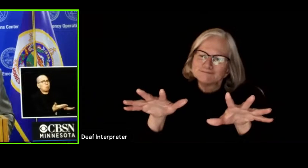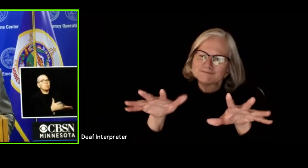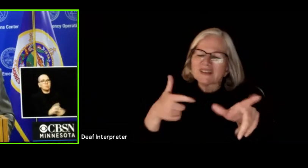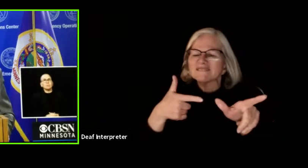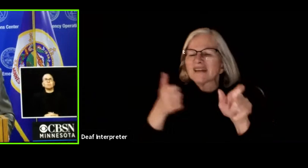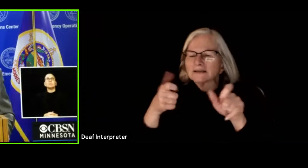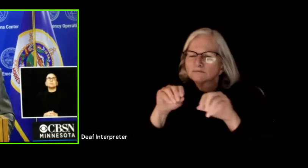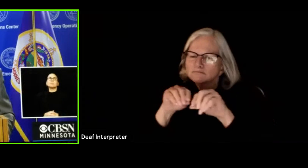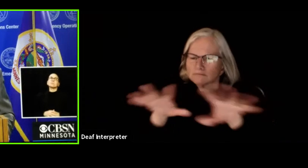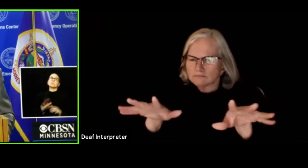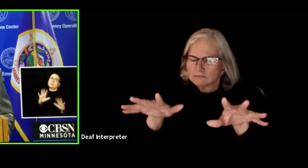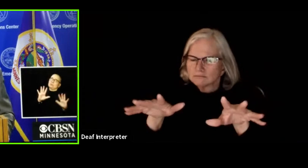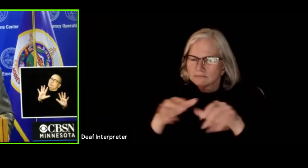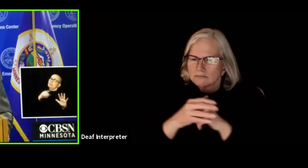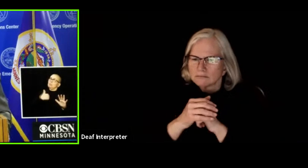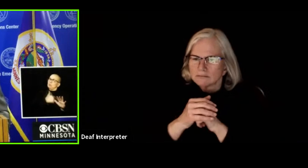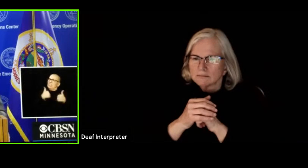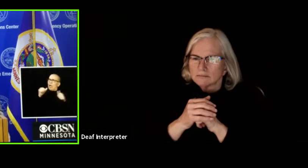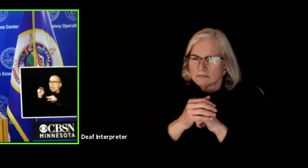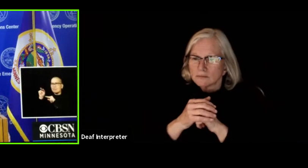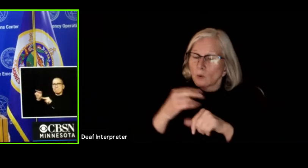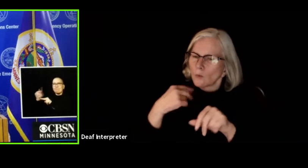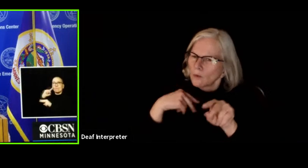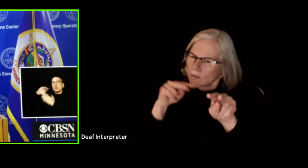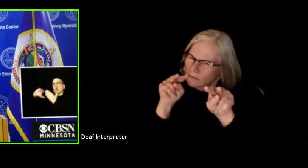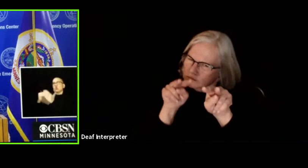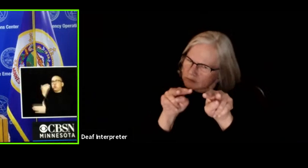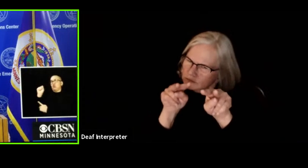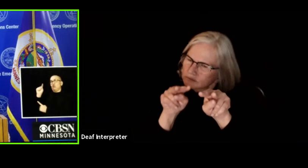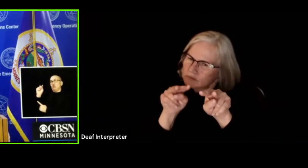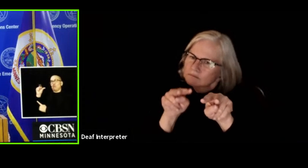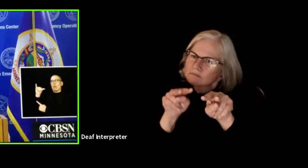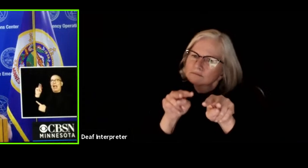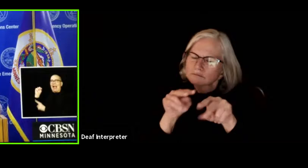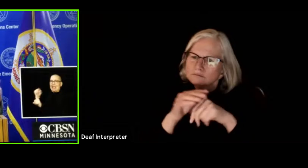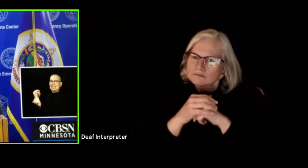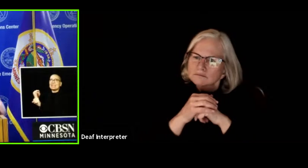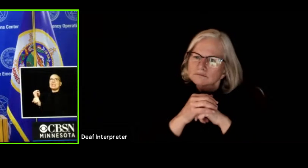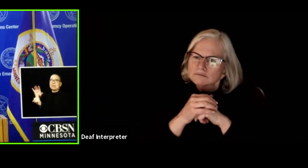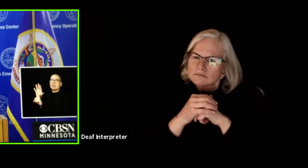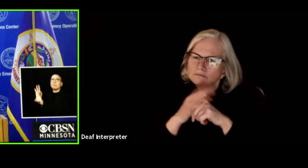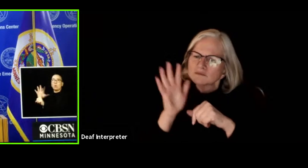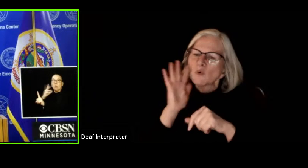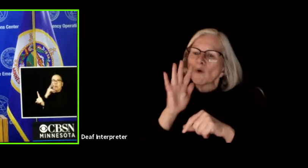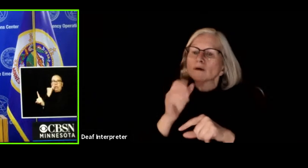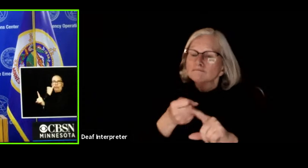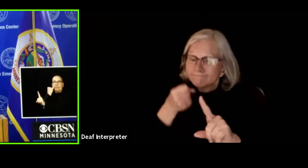IT WILL HAVE AN IMPACT BUT IT WILL ONLY HAVE AN IMPACT IF WE ALLOW IT TO GET IN, AND ONE OF THE